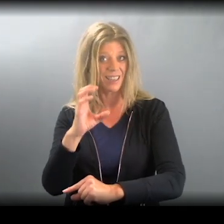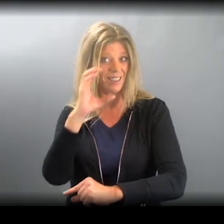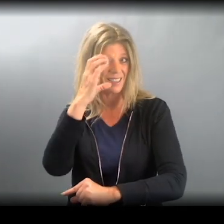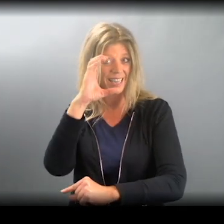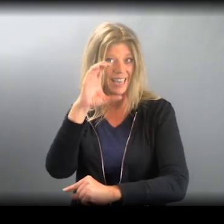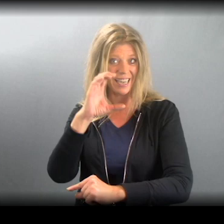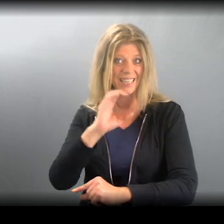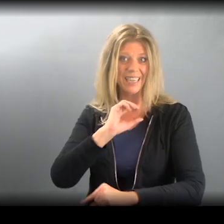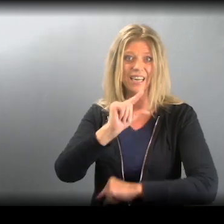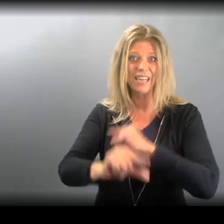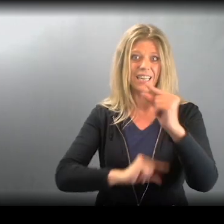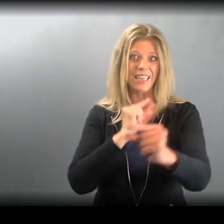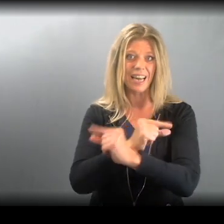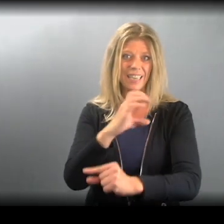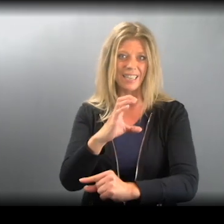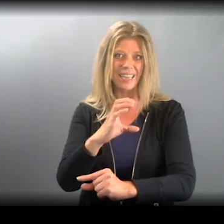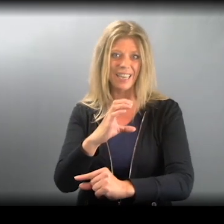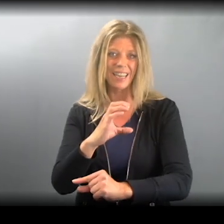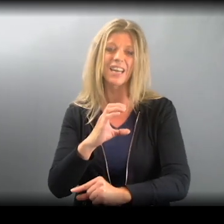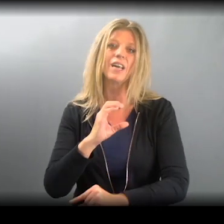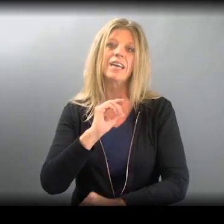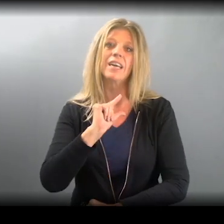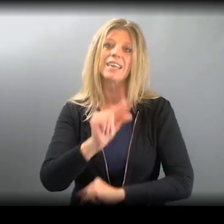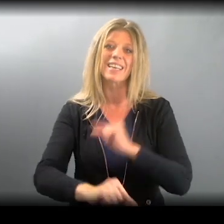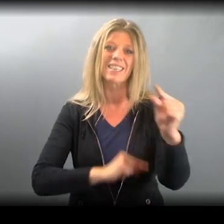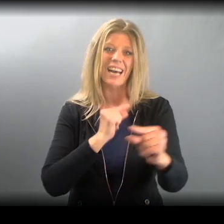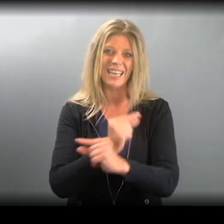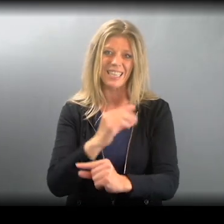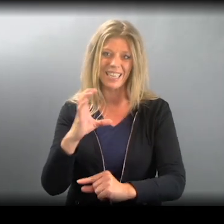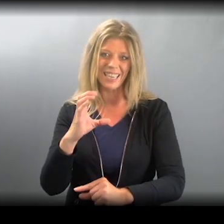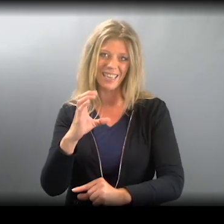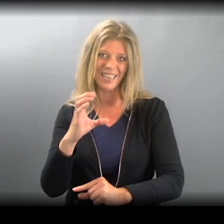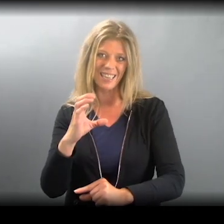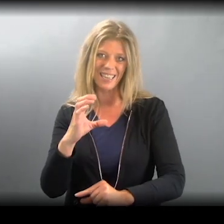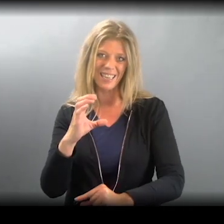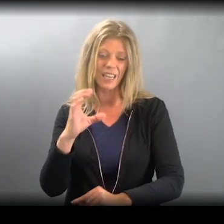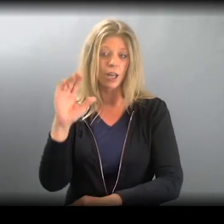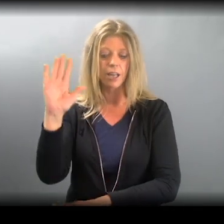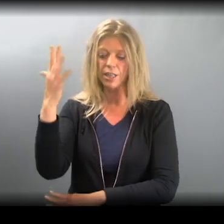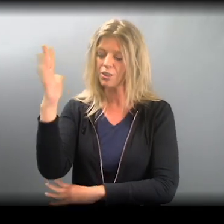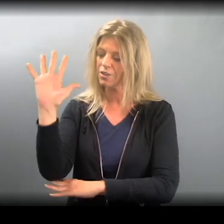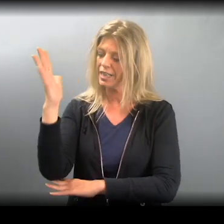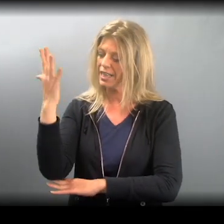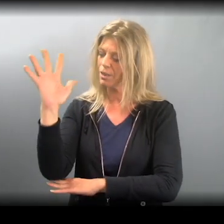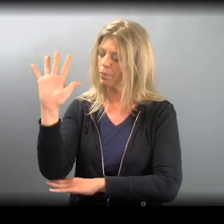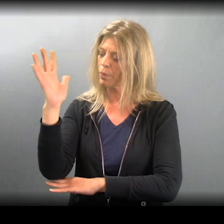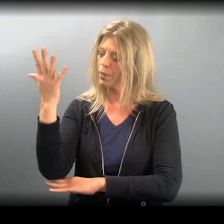C-hand. GALACTIC TREE